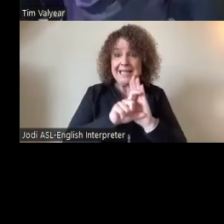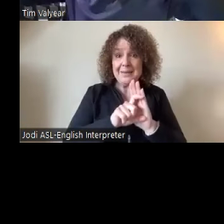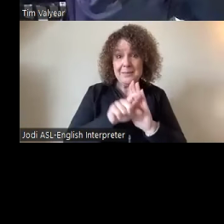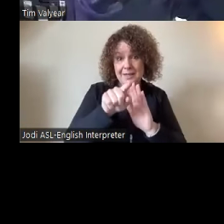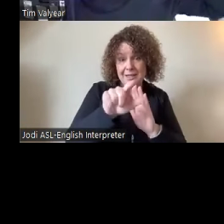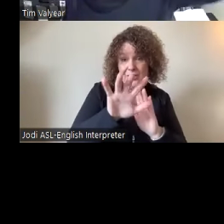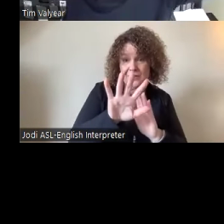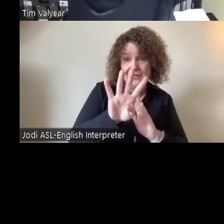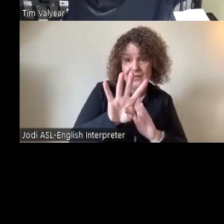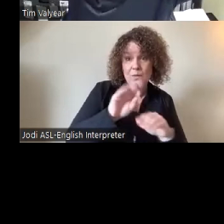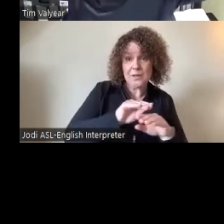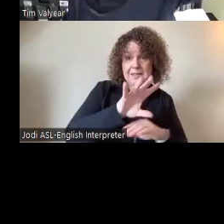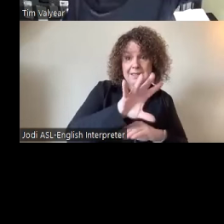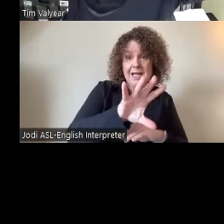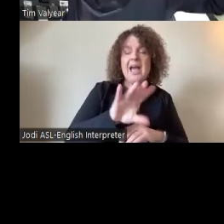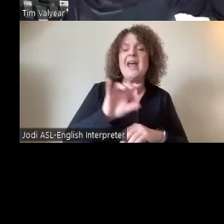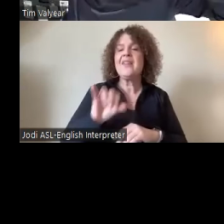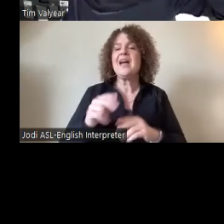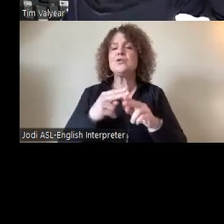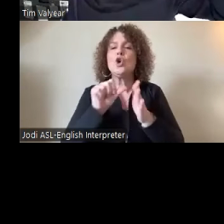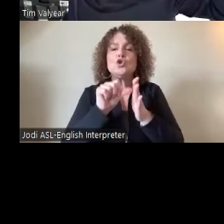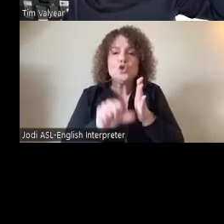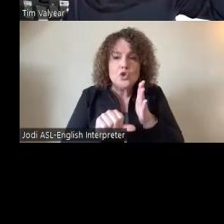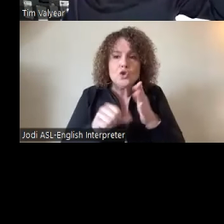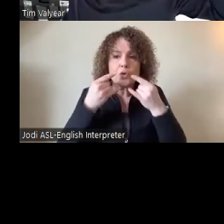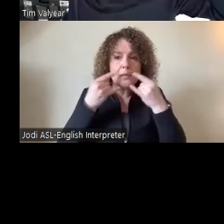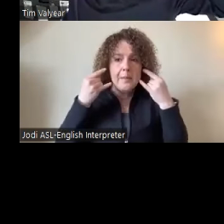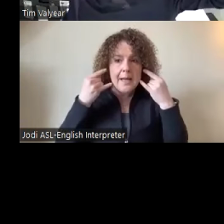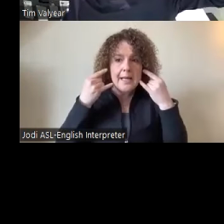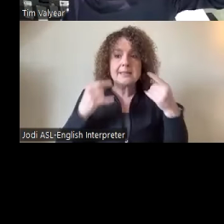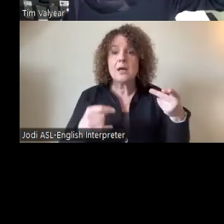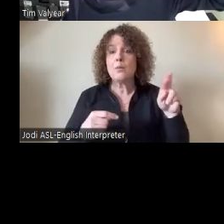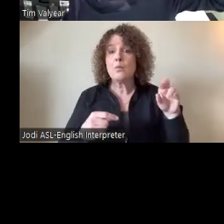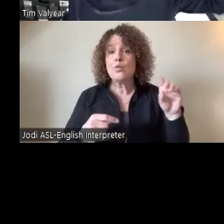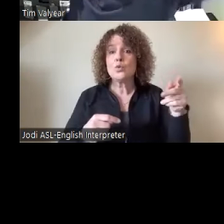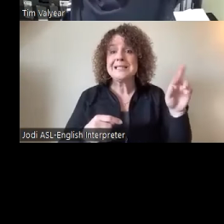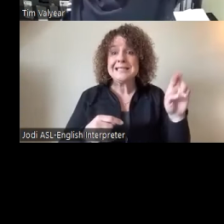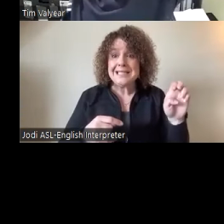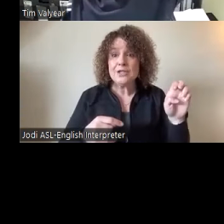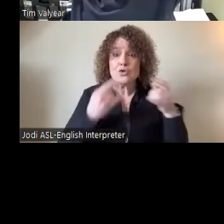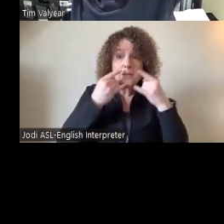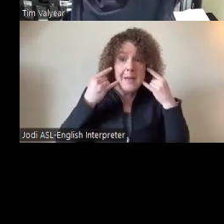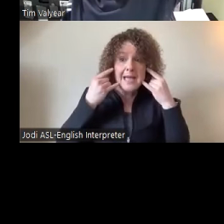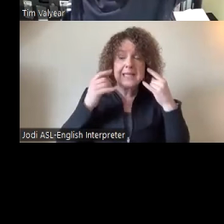beginning. There's sort of a standard face mask. So the image, if you can see slide 54 , that's a surgical mask.